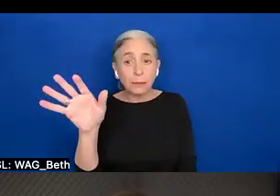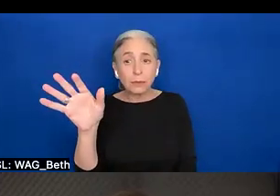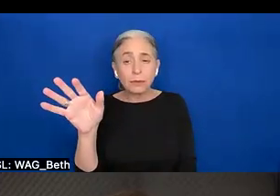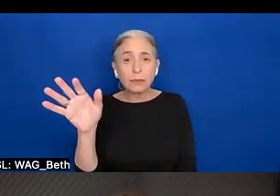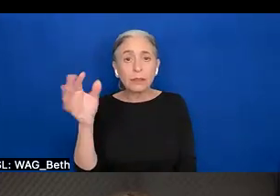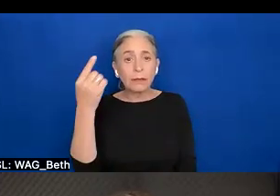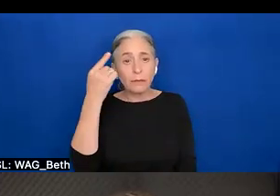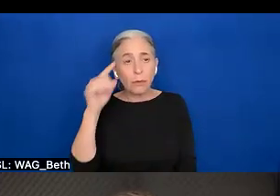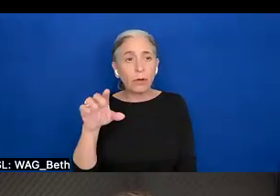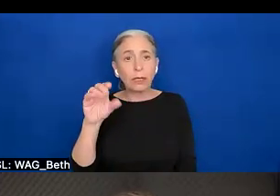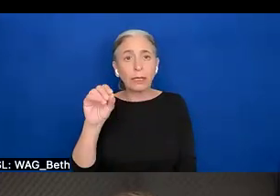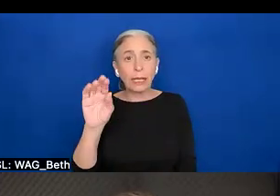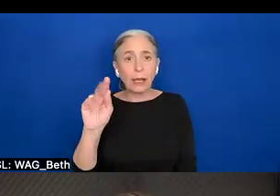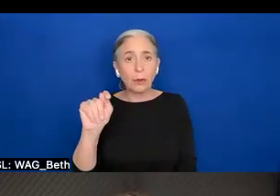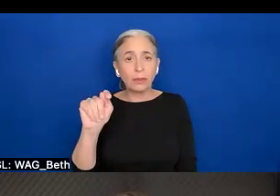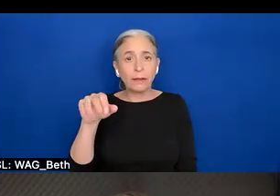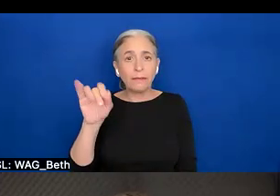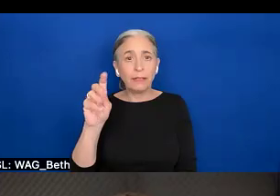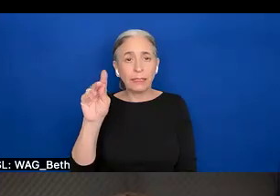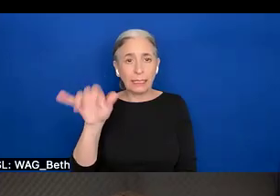same tips in Canva if you want.